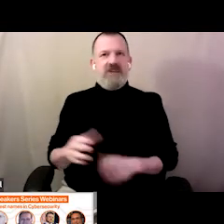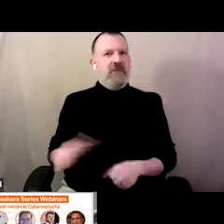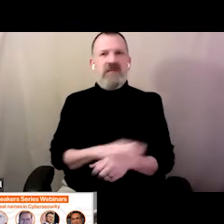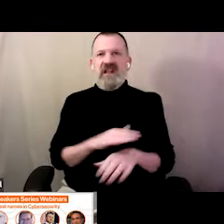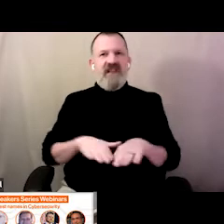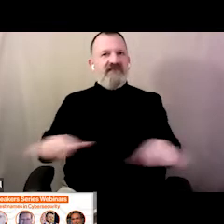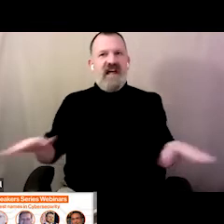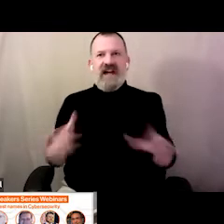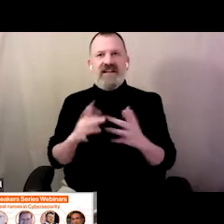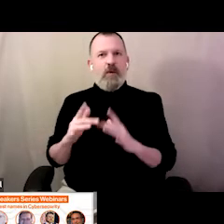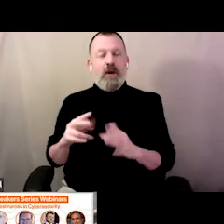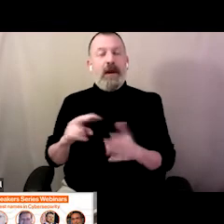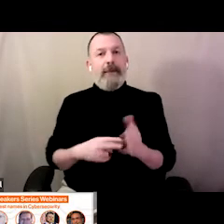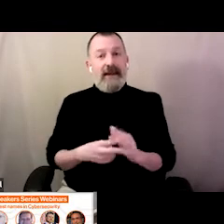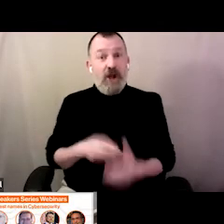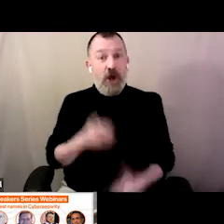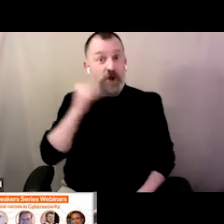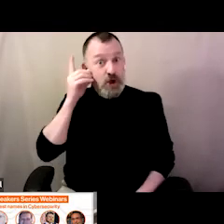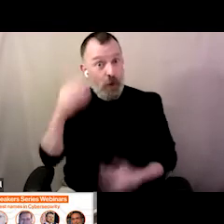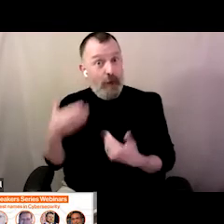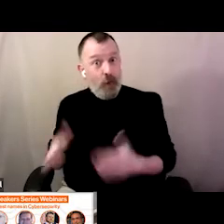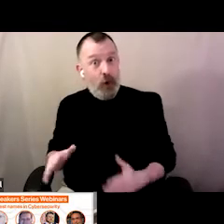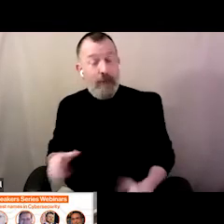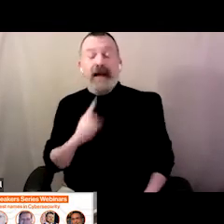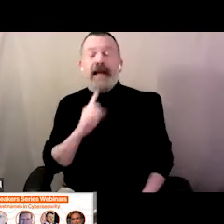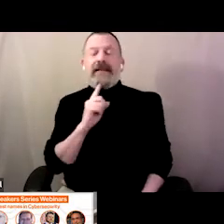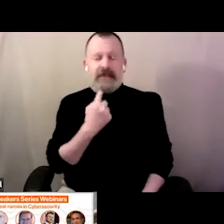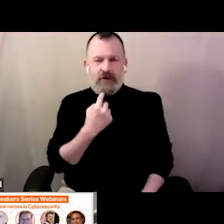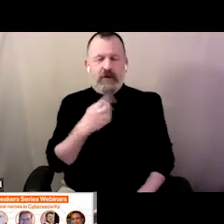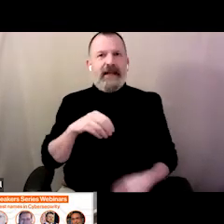meaning the dorm room literally is on the same network as the surgical suite.